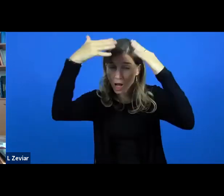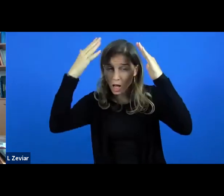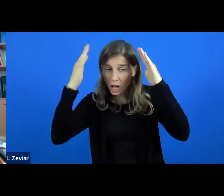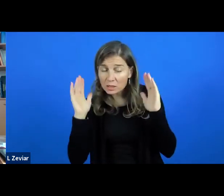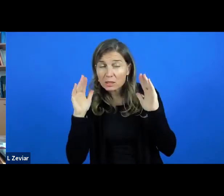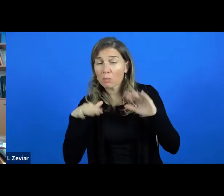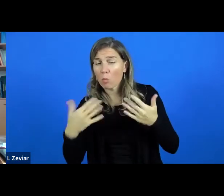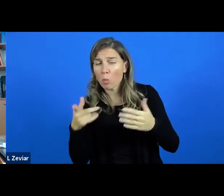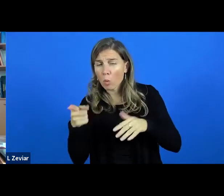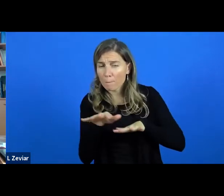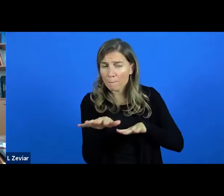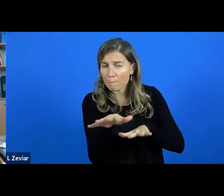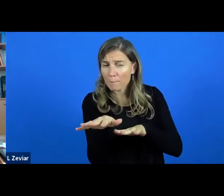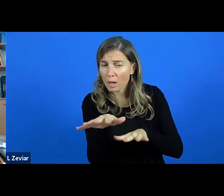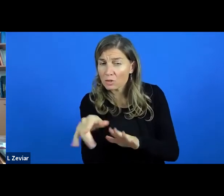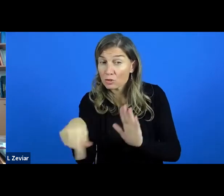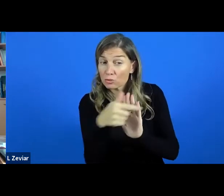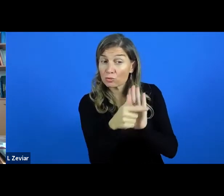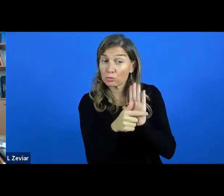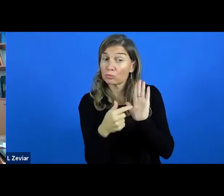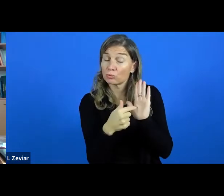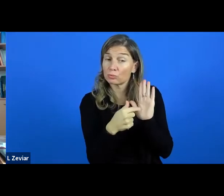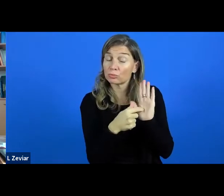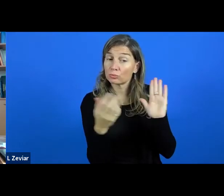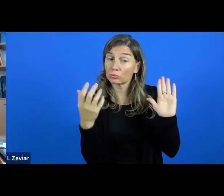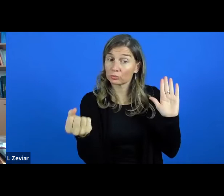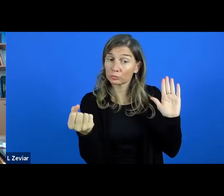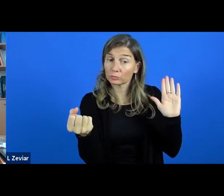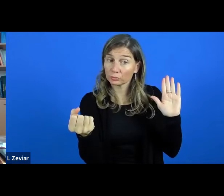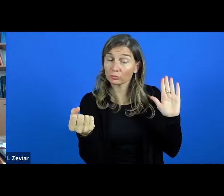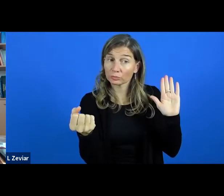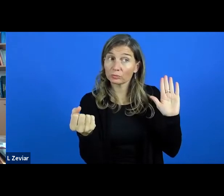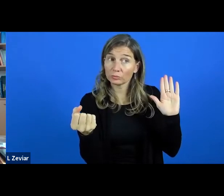We dealt with the situation of the Croatian borders